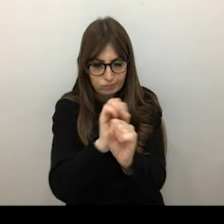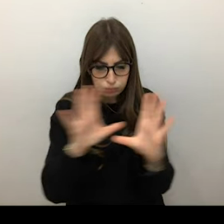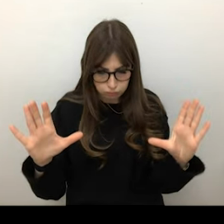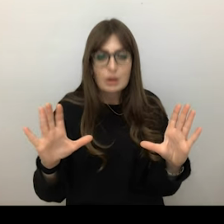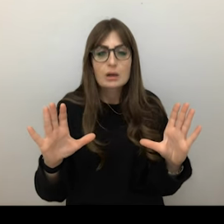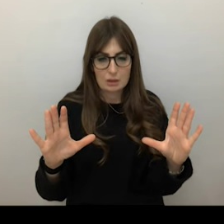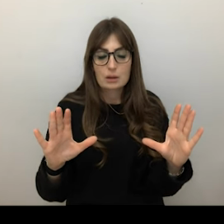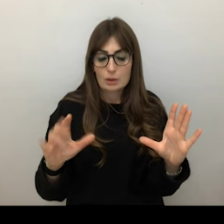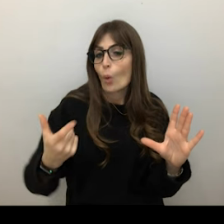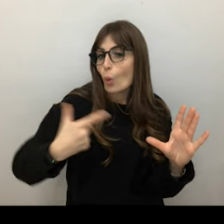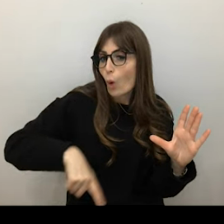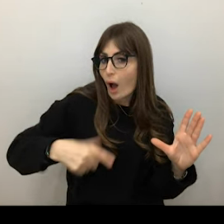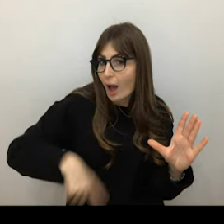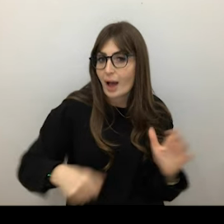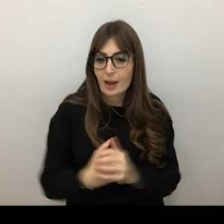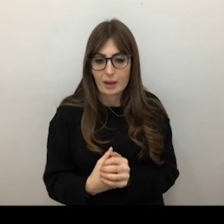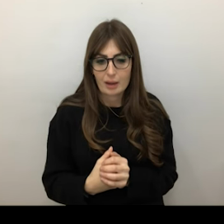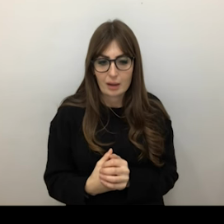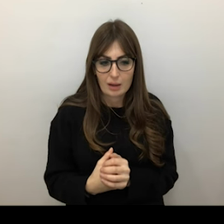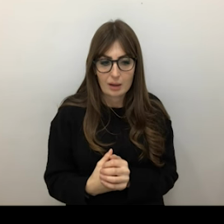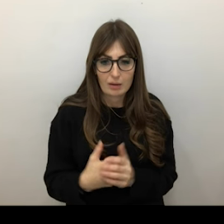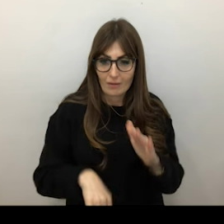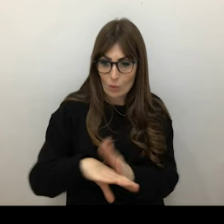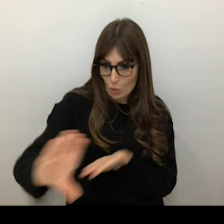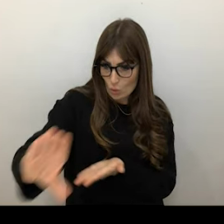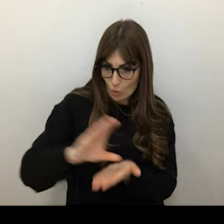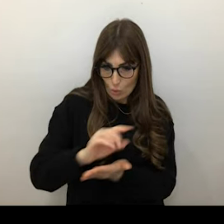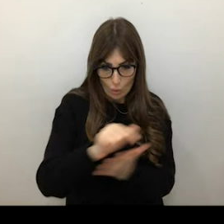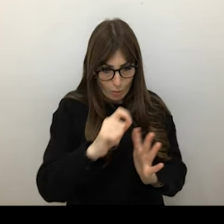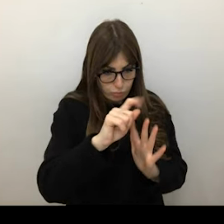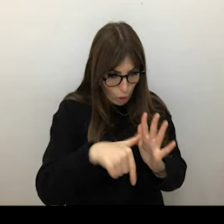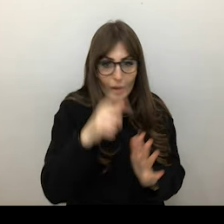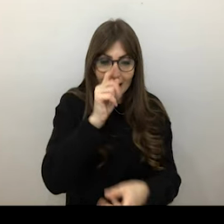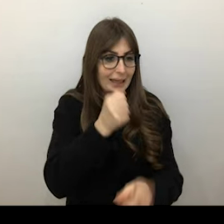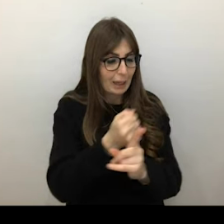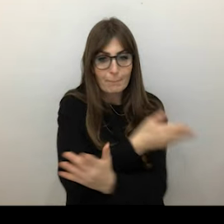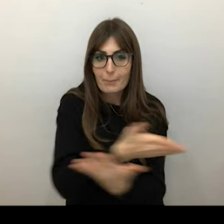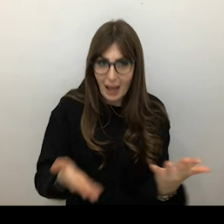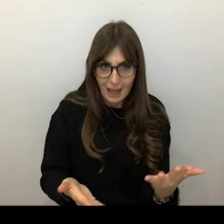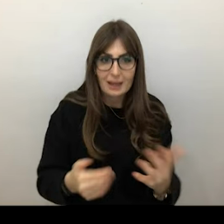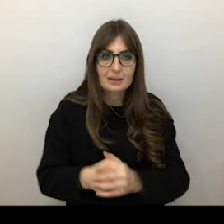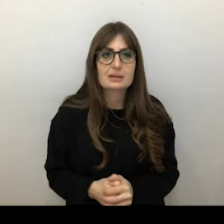So the aim there is to ensure that the final suite of funded projects will have an impact across the breadth of the arts